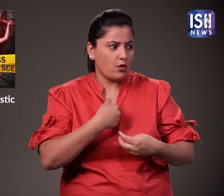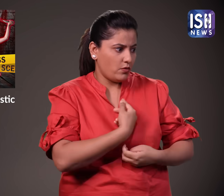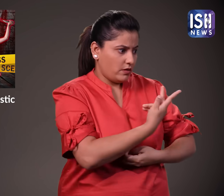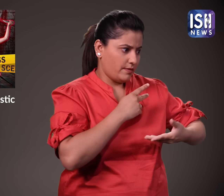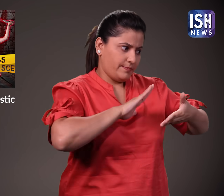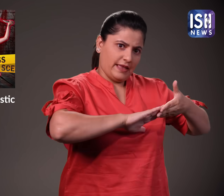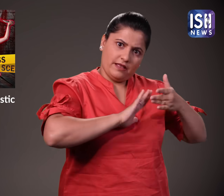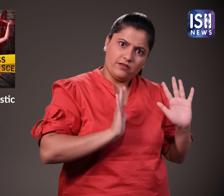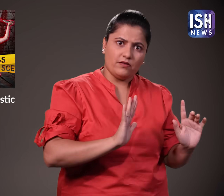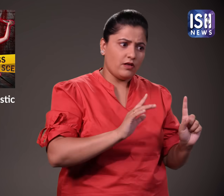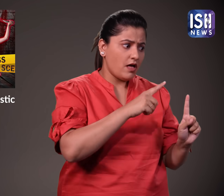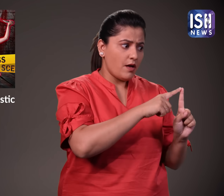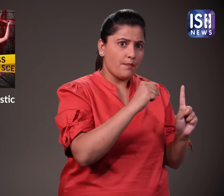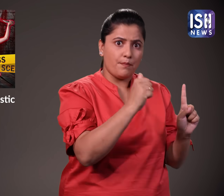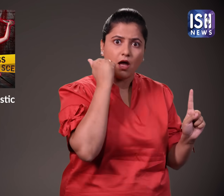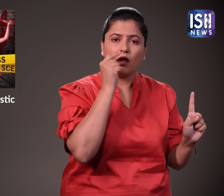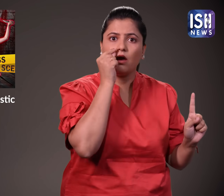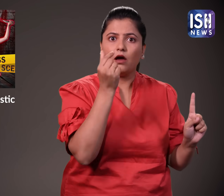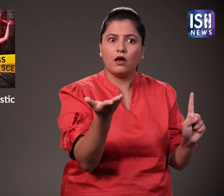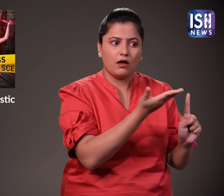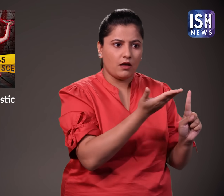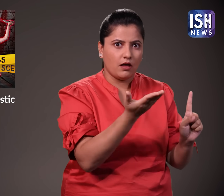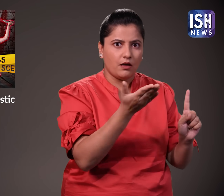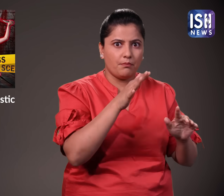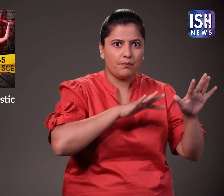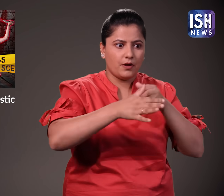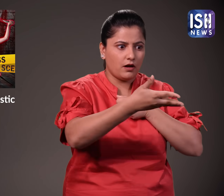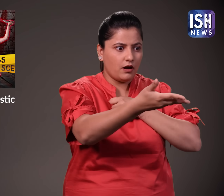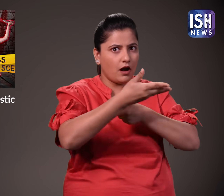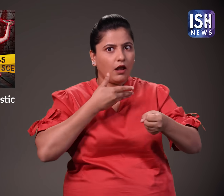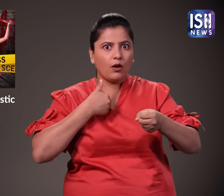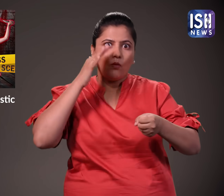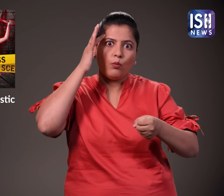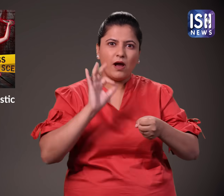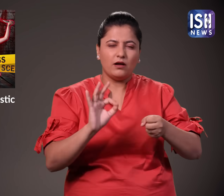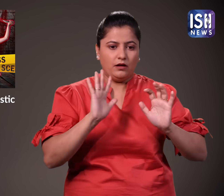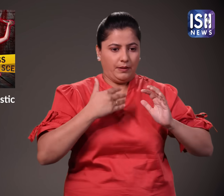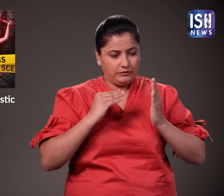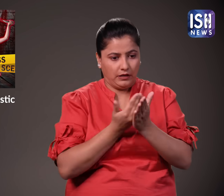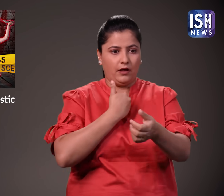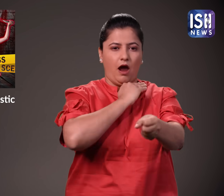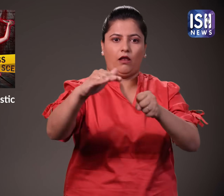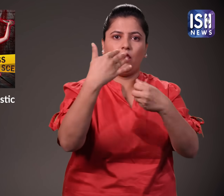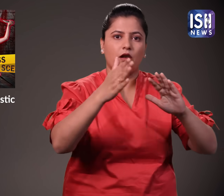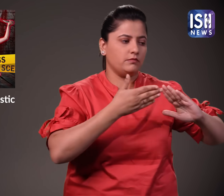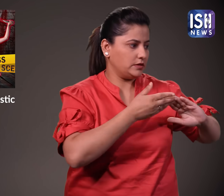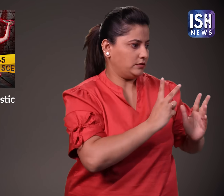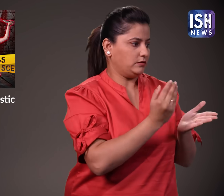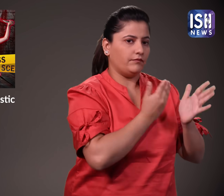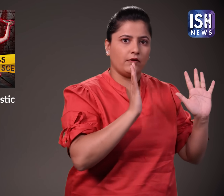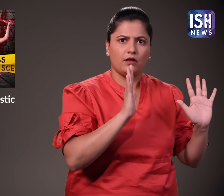To avoid being killed by his wife, a husband ended up killing her boyfriend and saving his marriage.